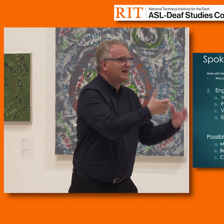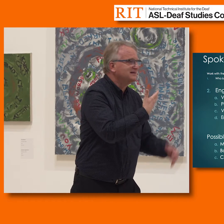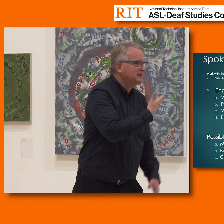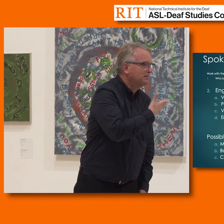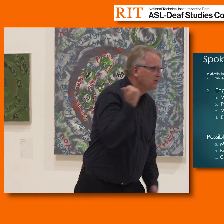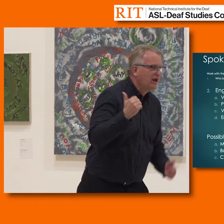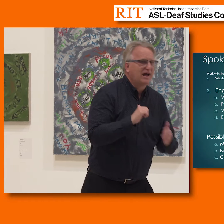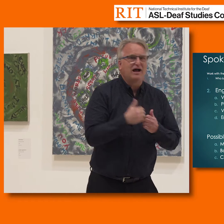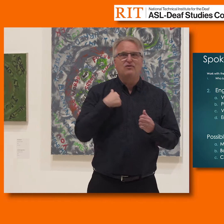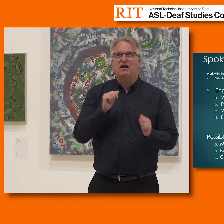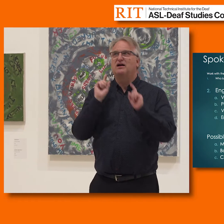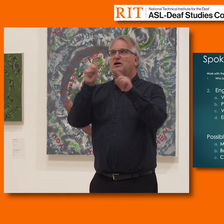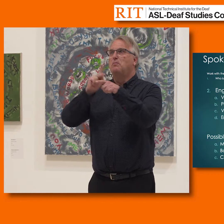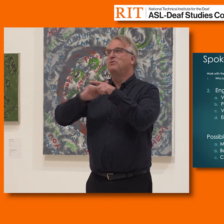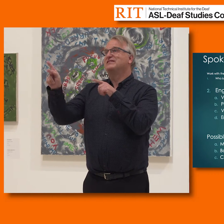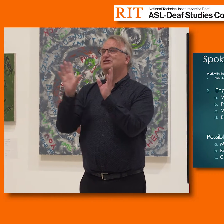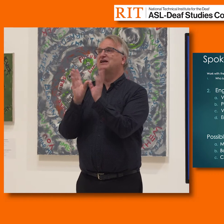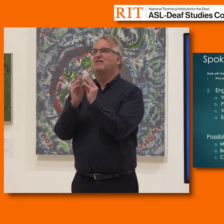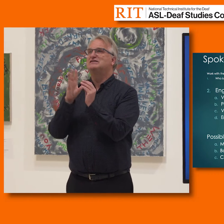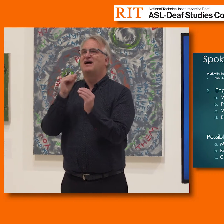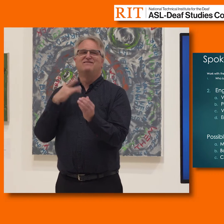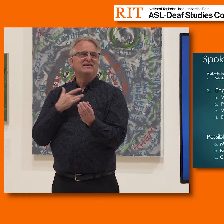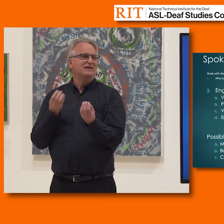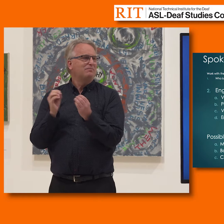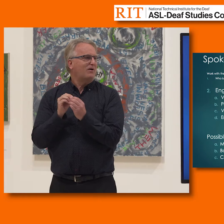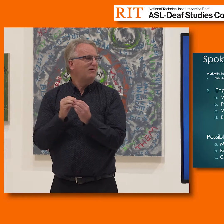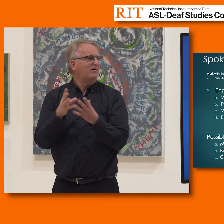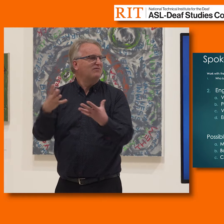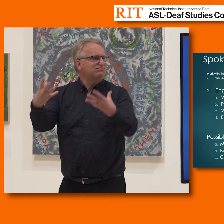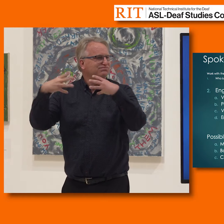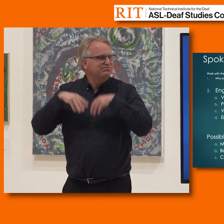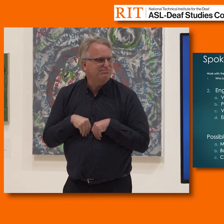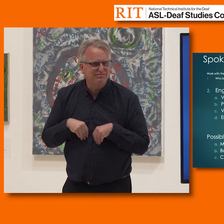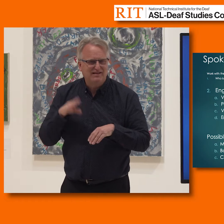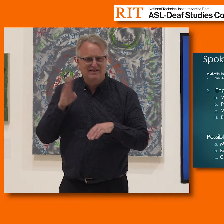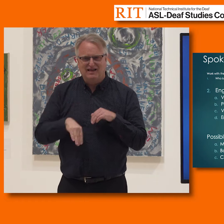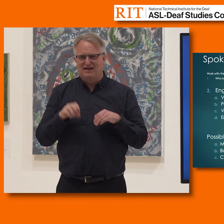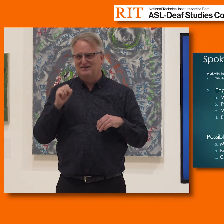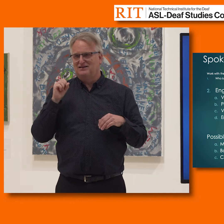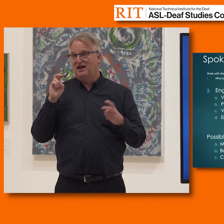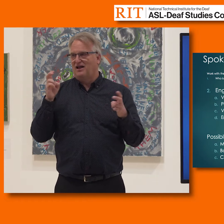can become more engaged in their mainstream settings. Let's talk about ways that interpreters